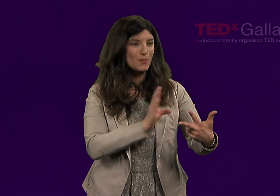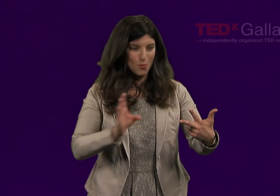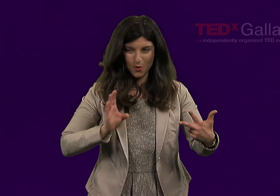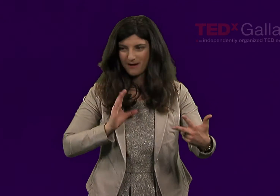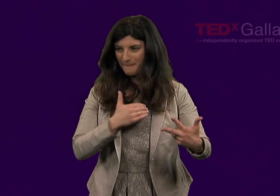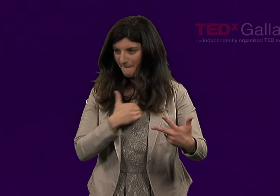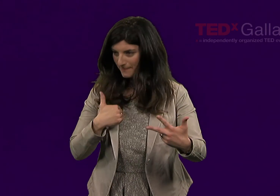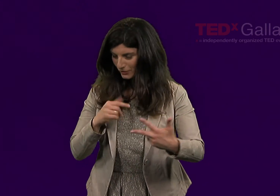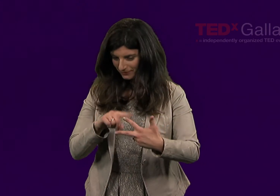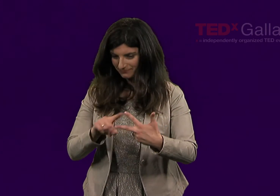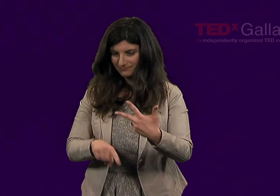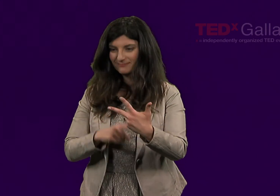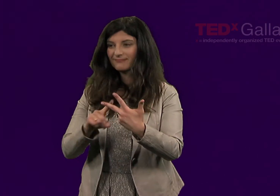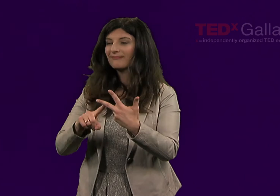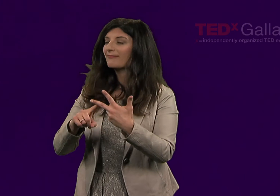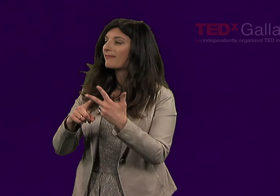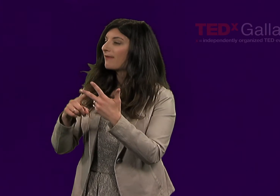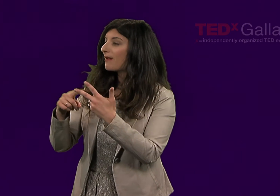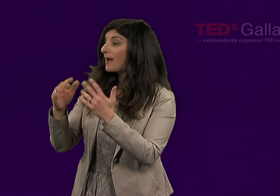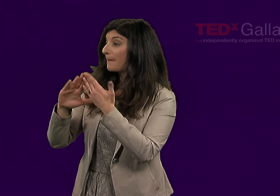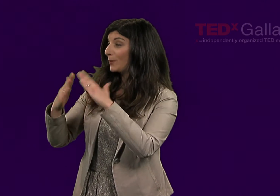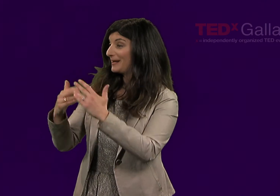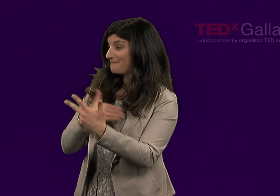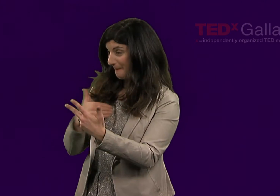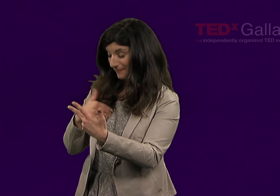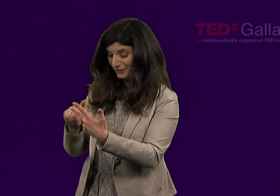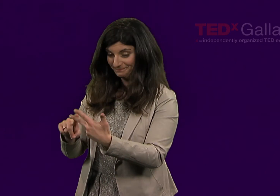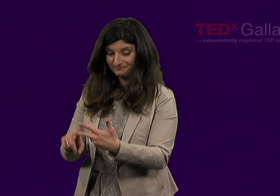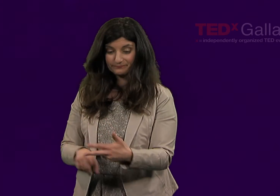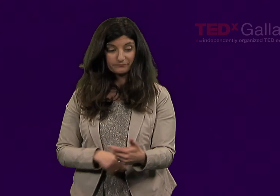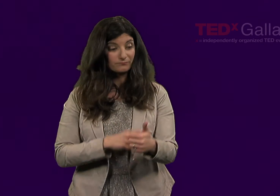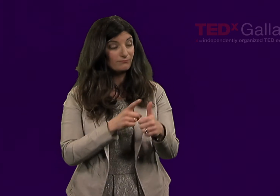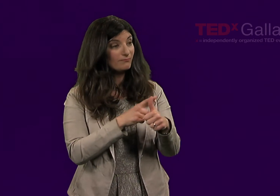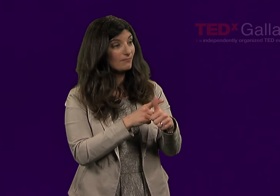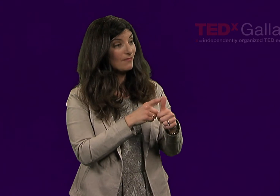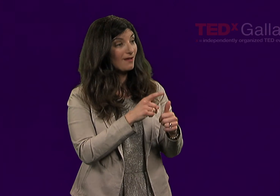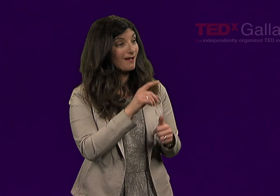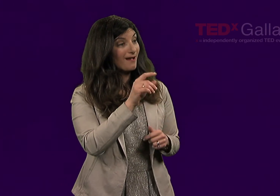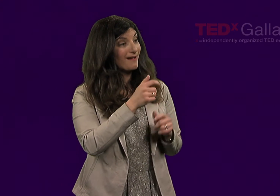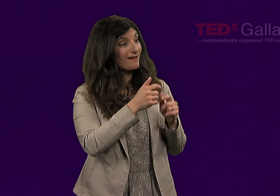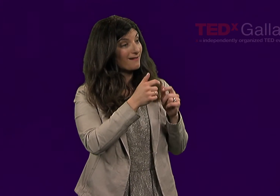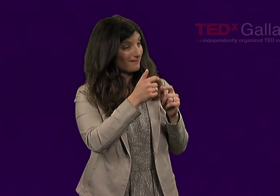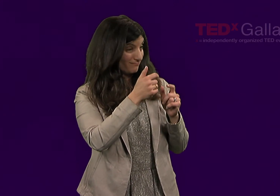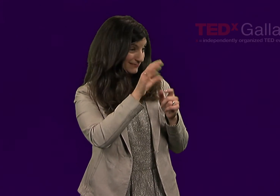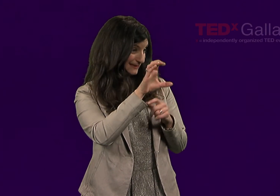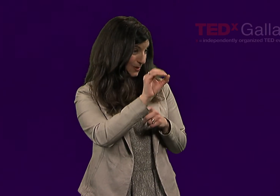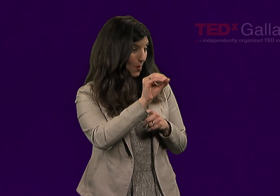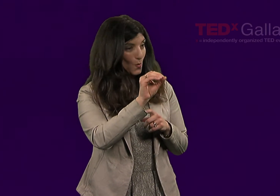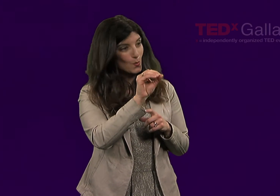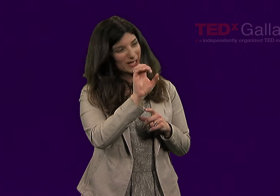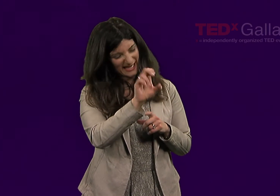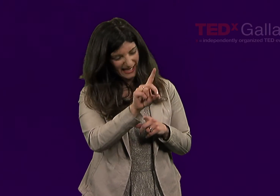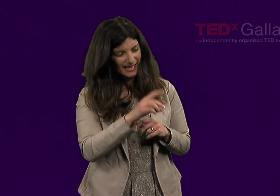and lastly, the community members at large. So speaking to those who are the CEOs and executive directors,